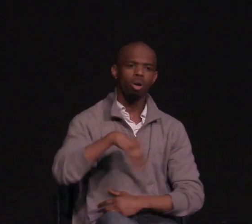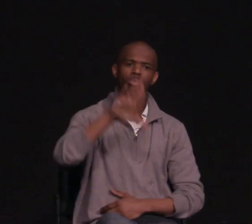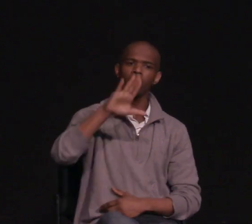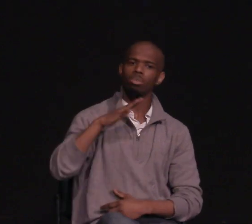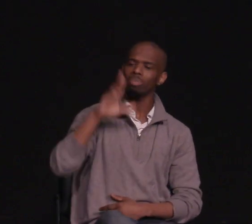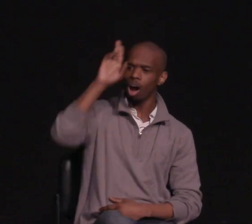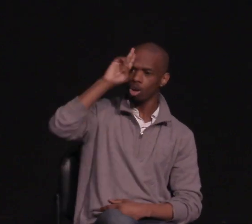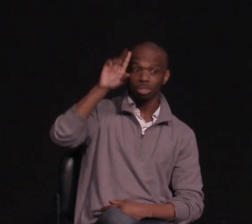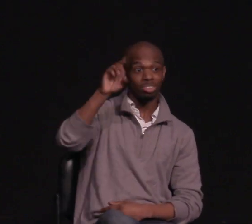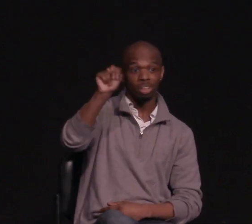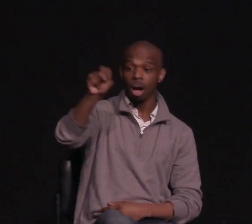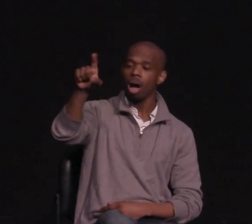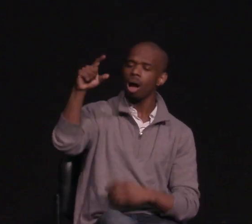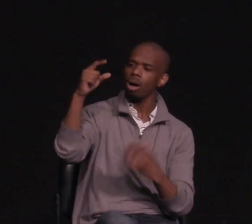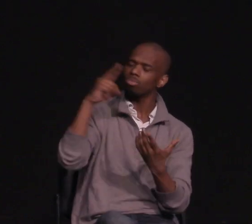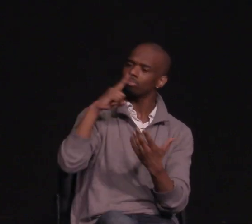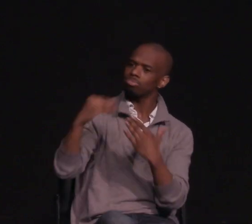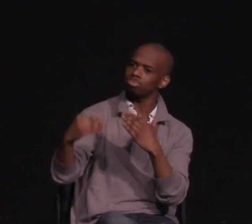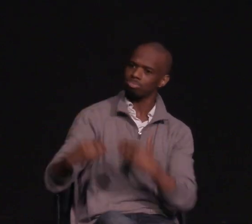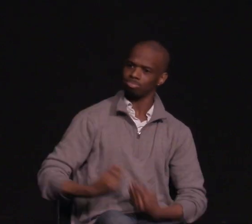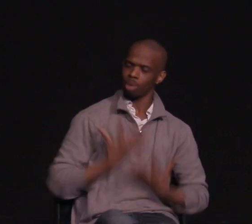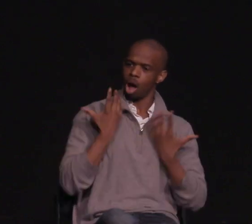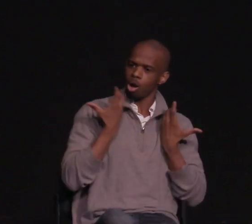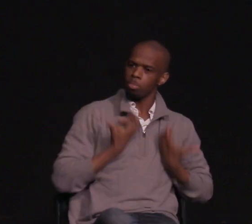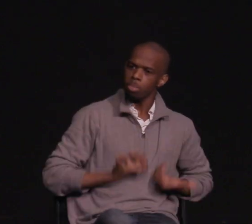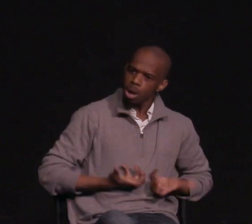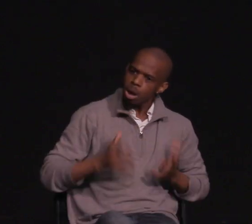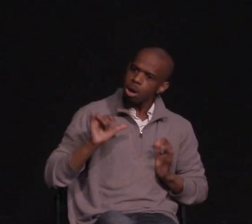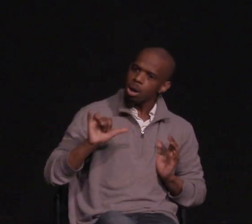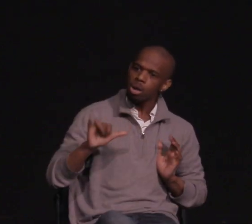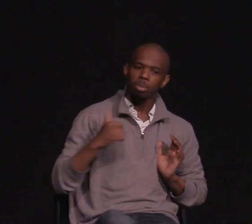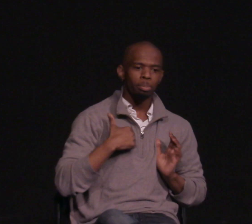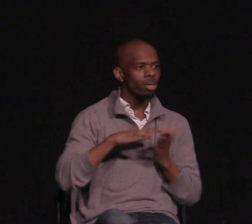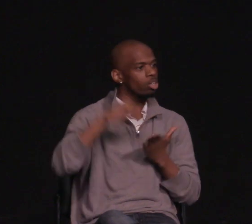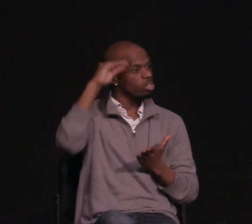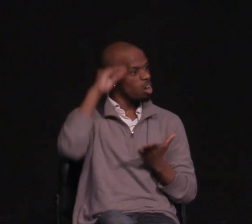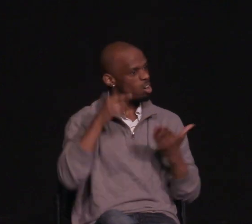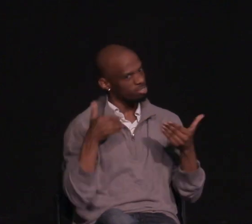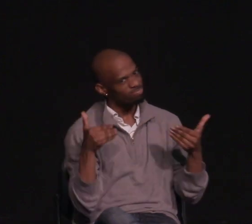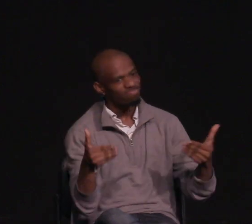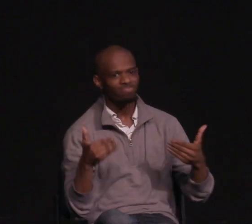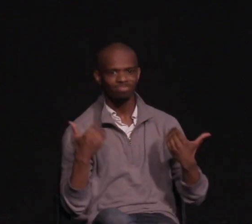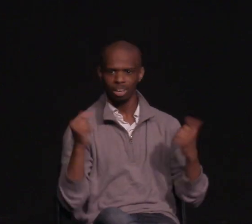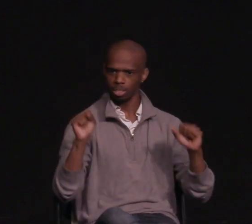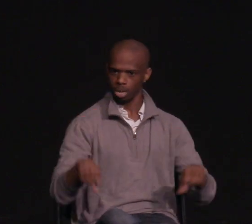knowing that it was possible for him to live a comfortable life being a creative person, but seeing him continue to kill it